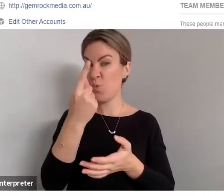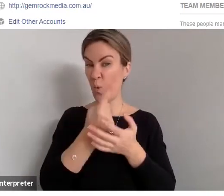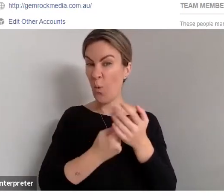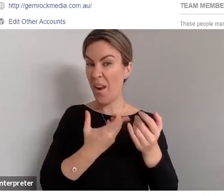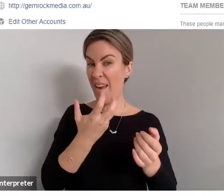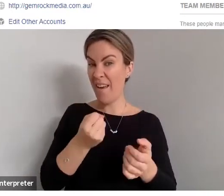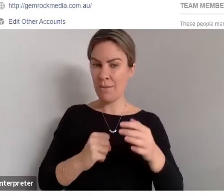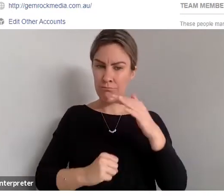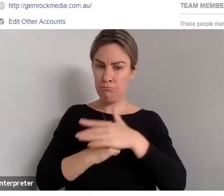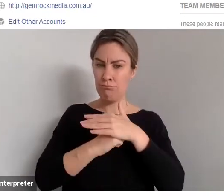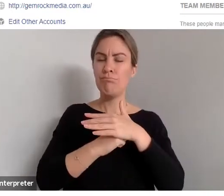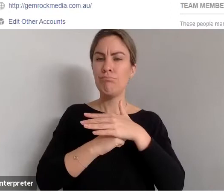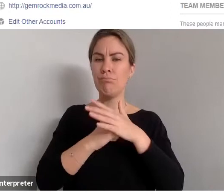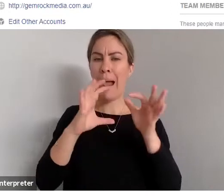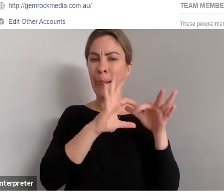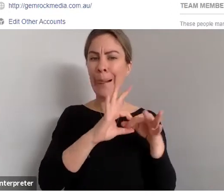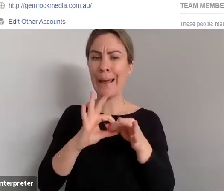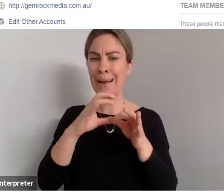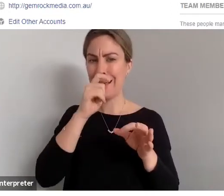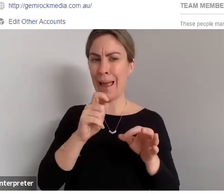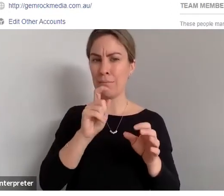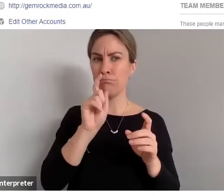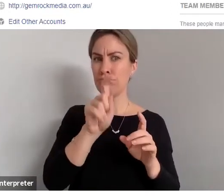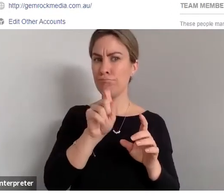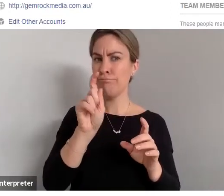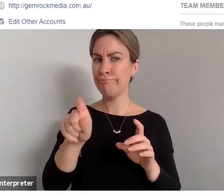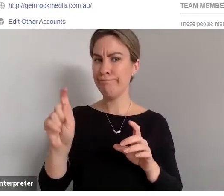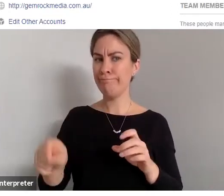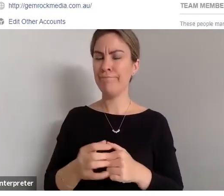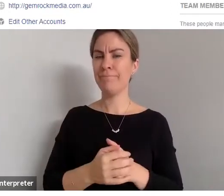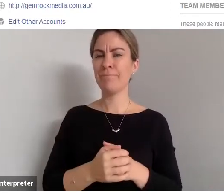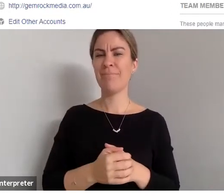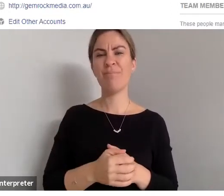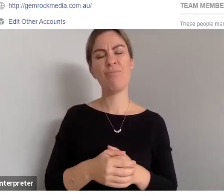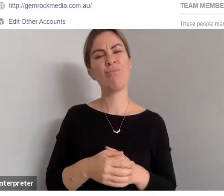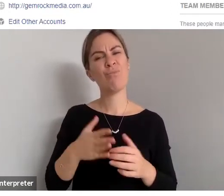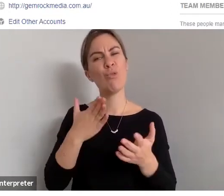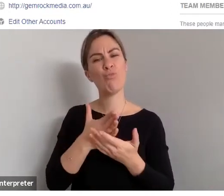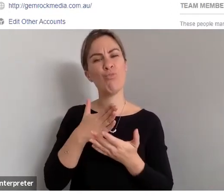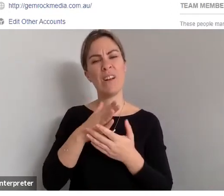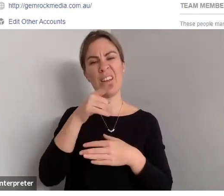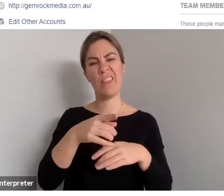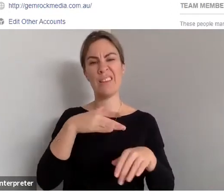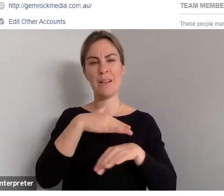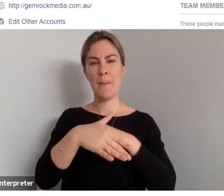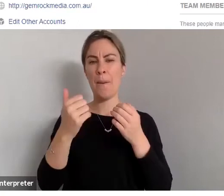It is about connectivity and making sure that you can control the narrative.